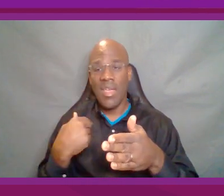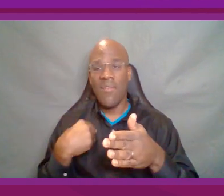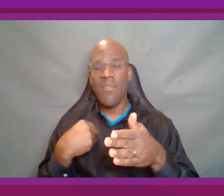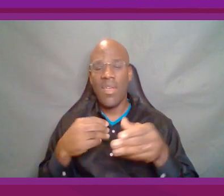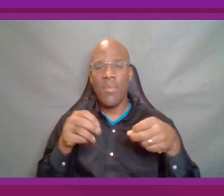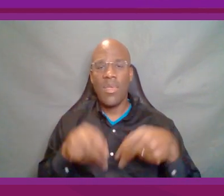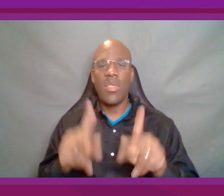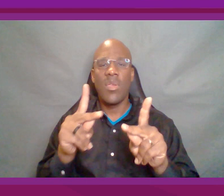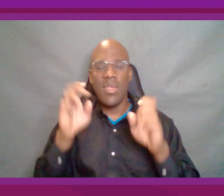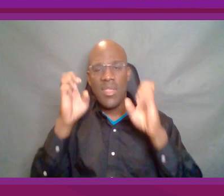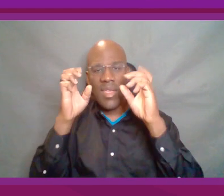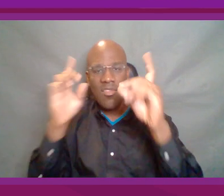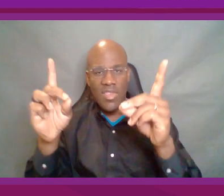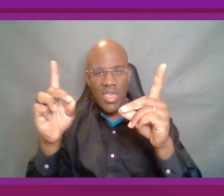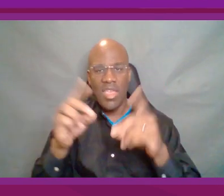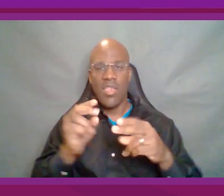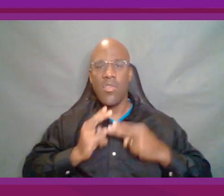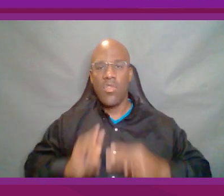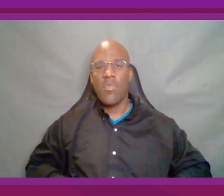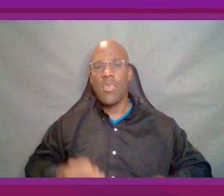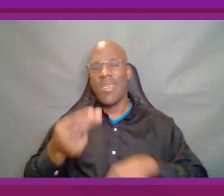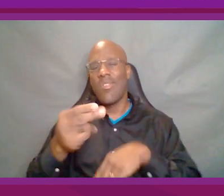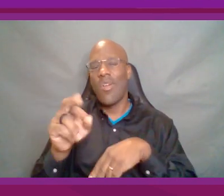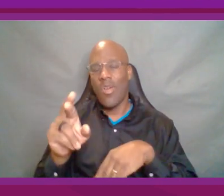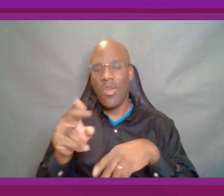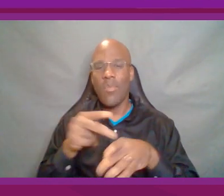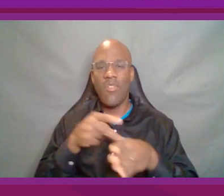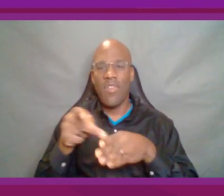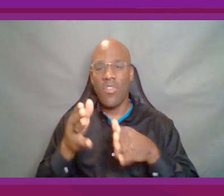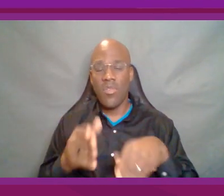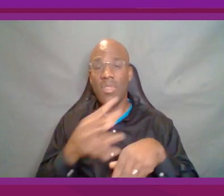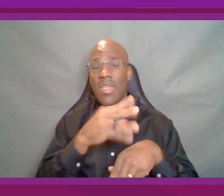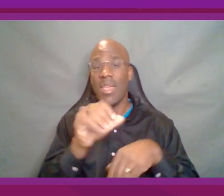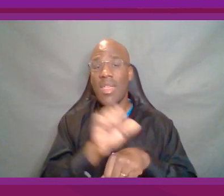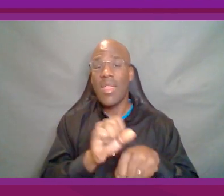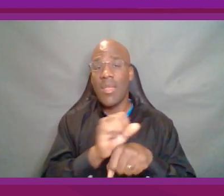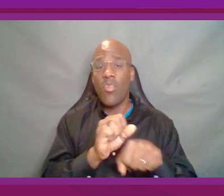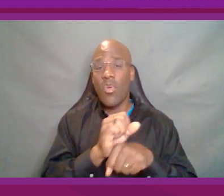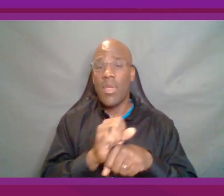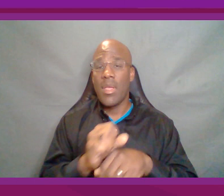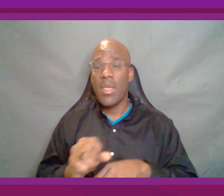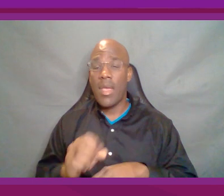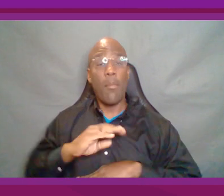opportunity to educate human resource professionals as well as employment lawyers beyond compliance